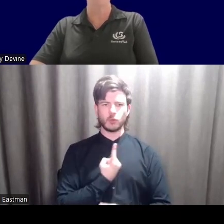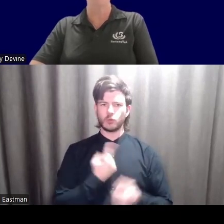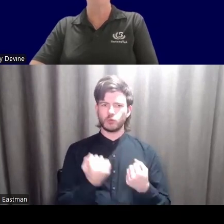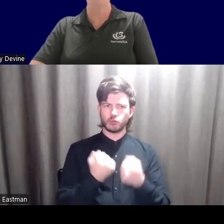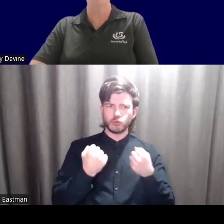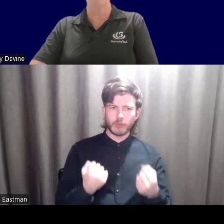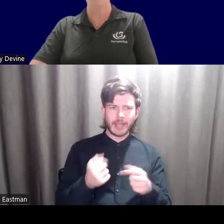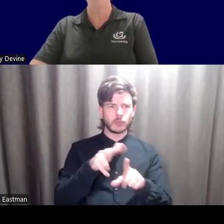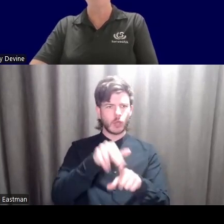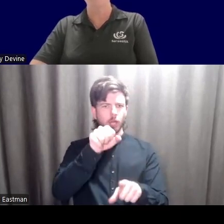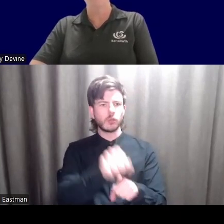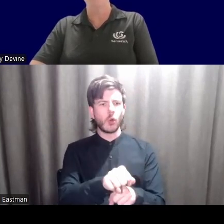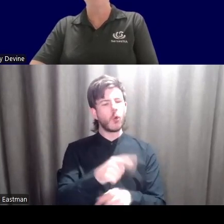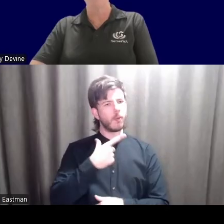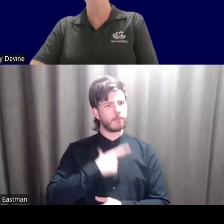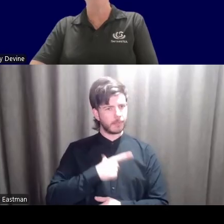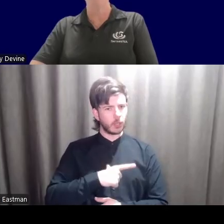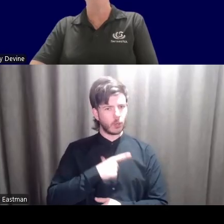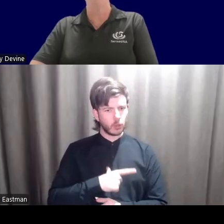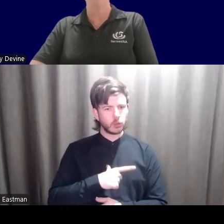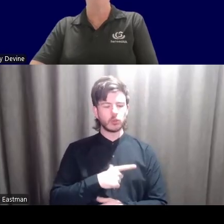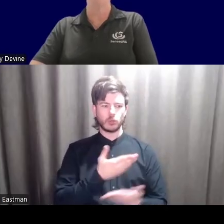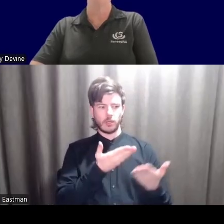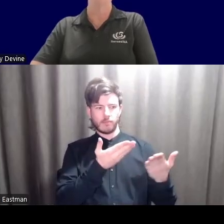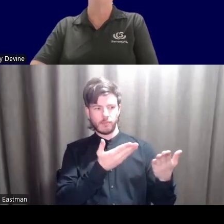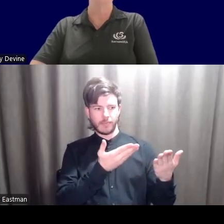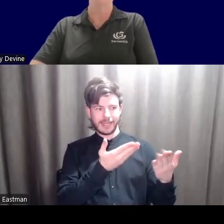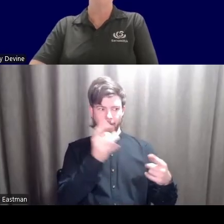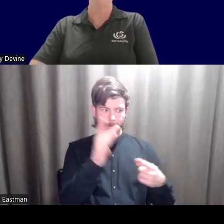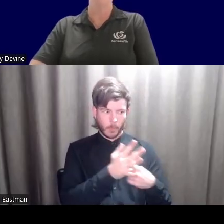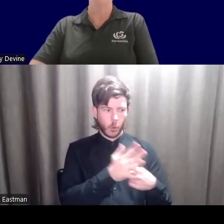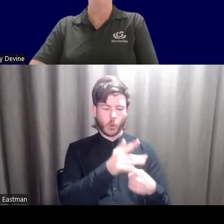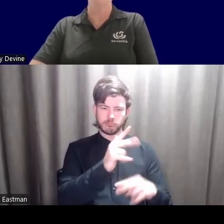deafblindness is vital in supporting them to develop effective strategies and ensure that